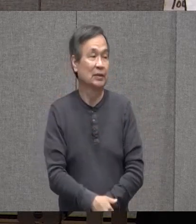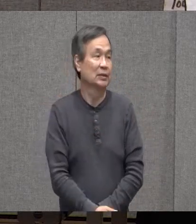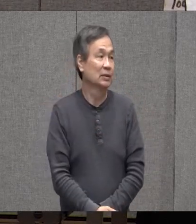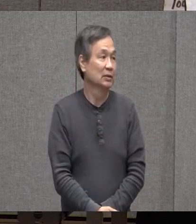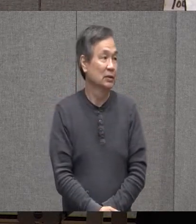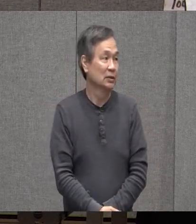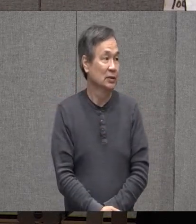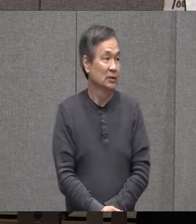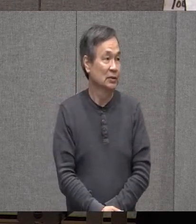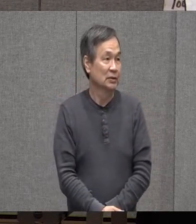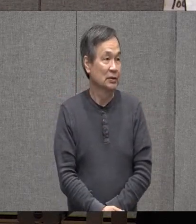And one more.